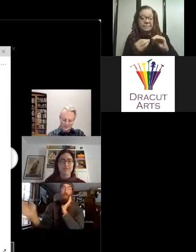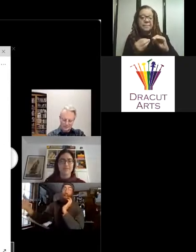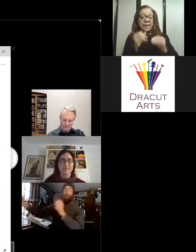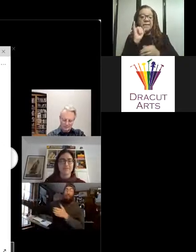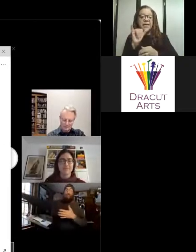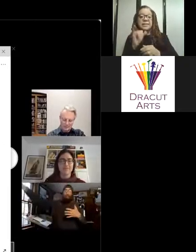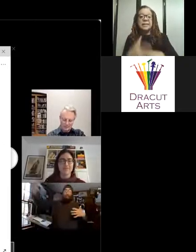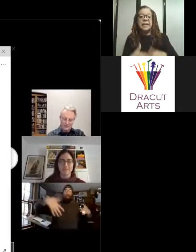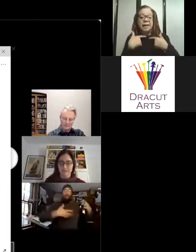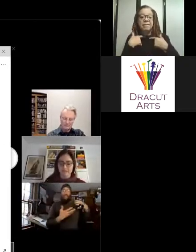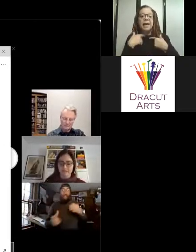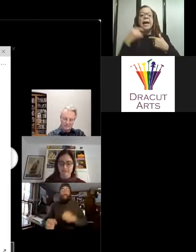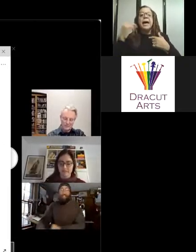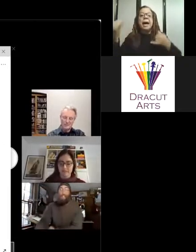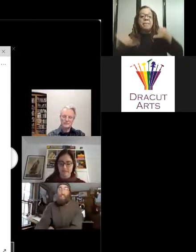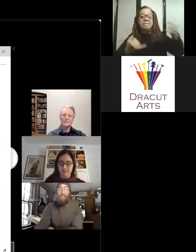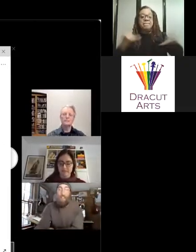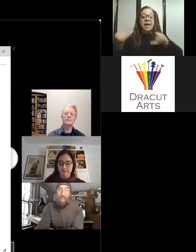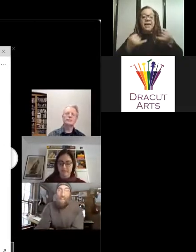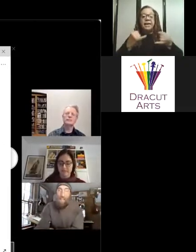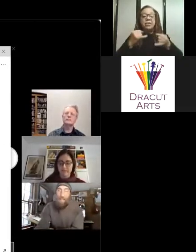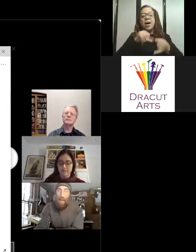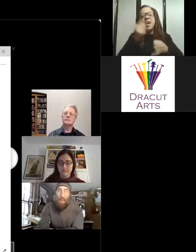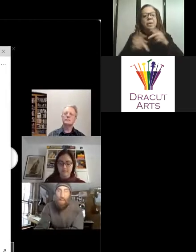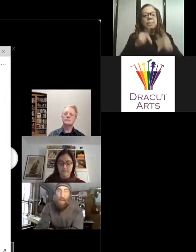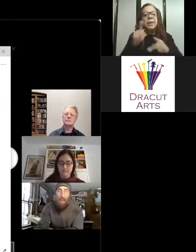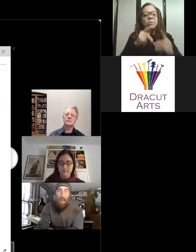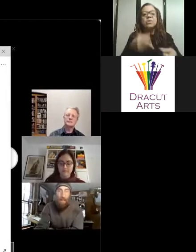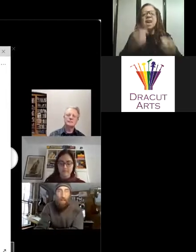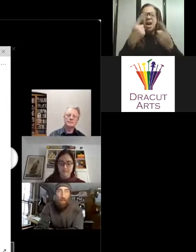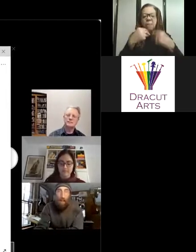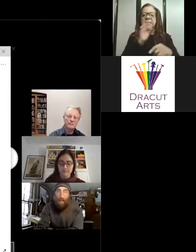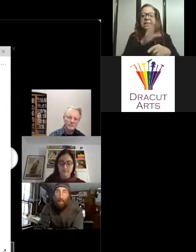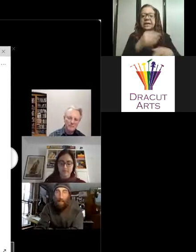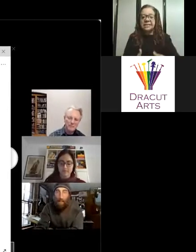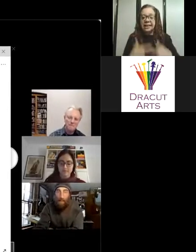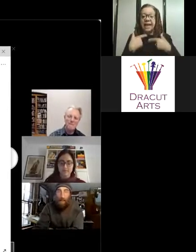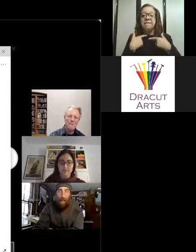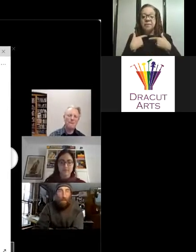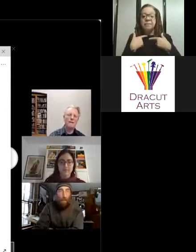by inviting other people to take the stage here. And um, actually that, that's really validated um,